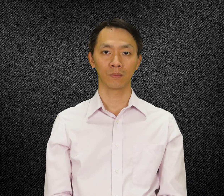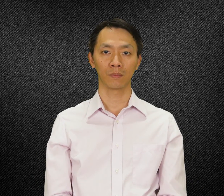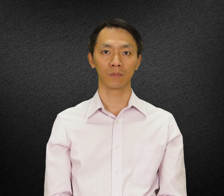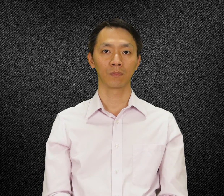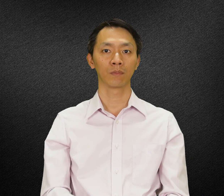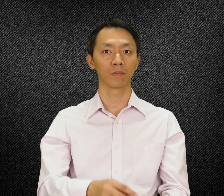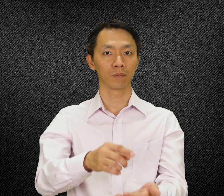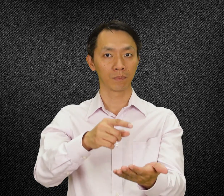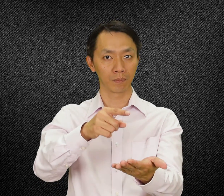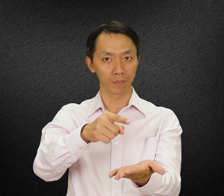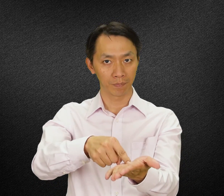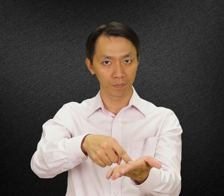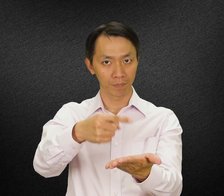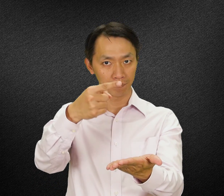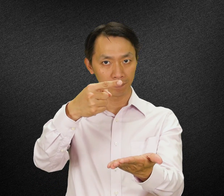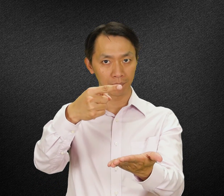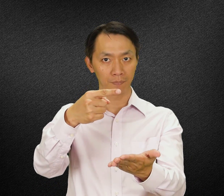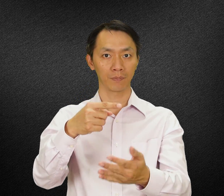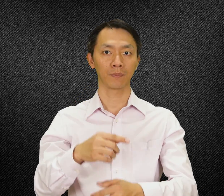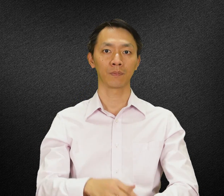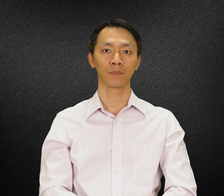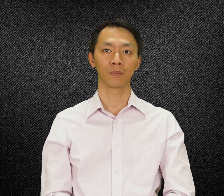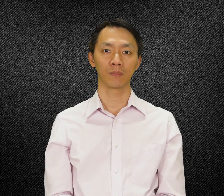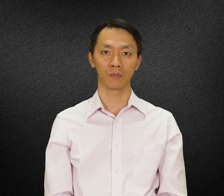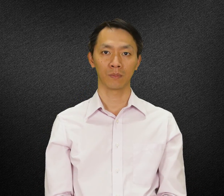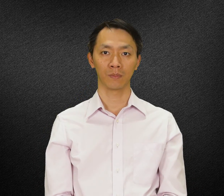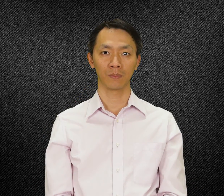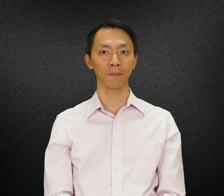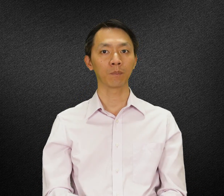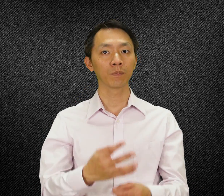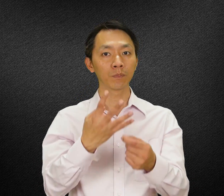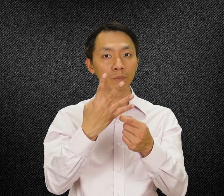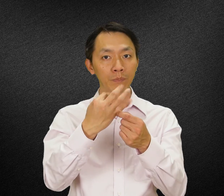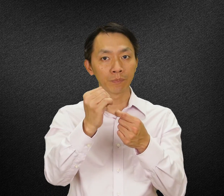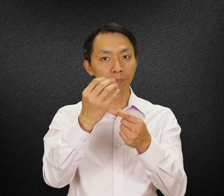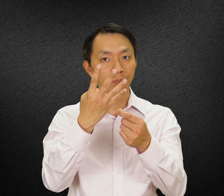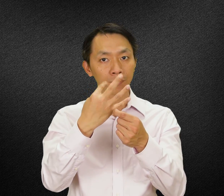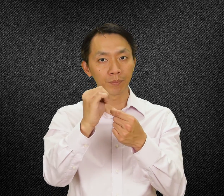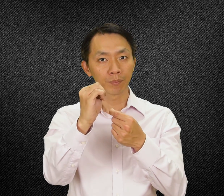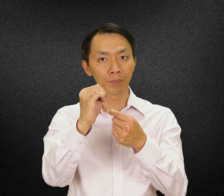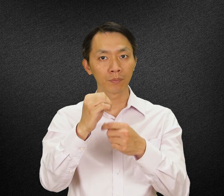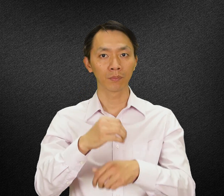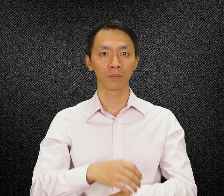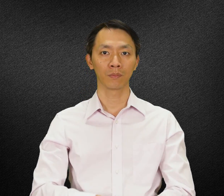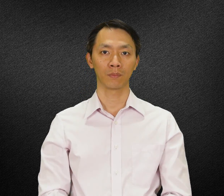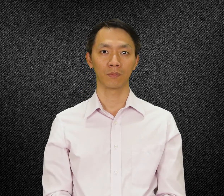one time how many minutes ? (southern dialect)